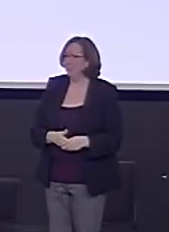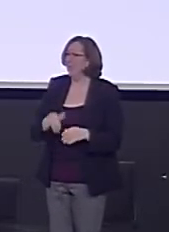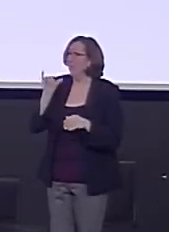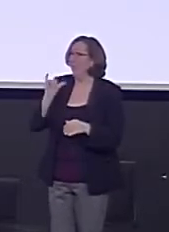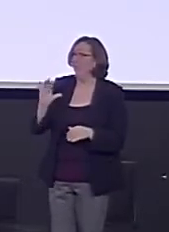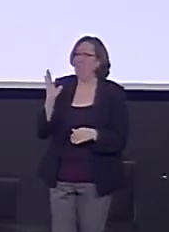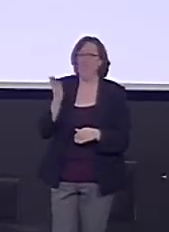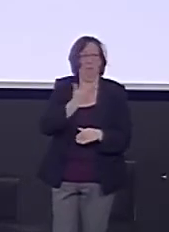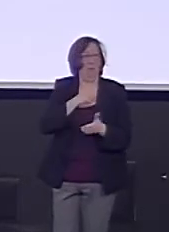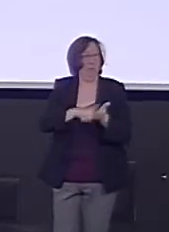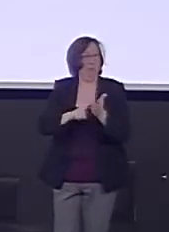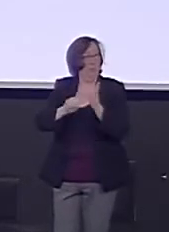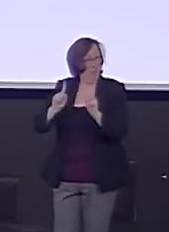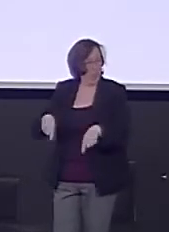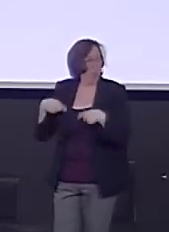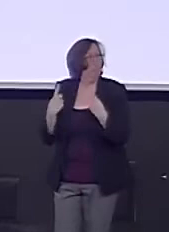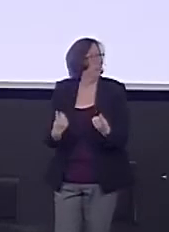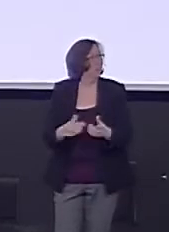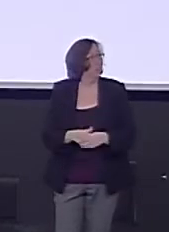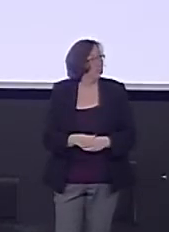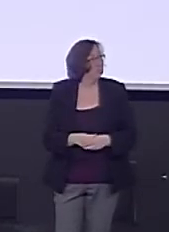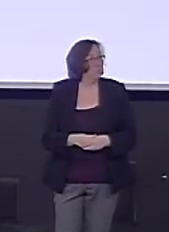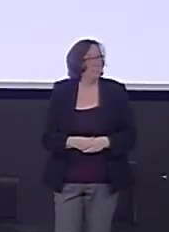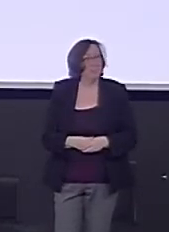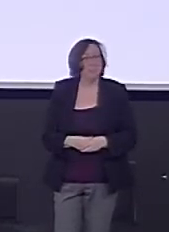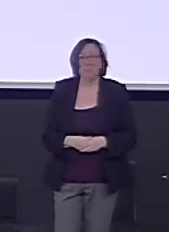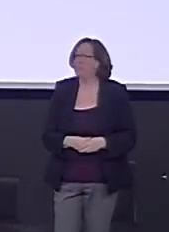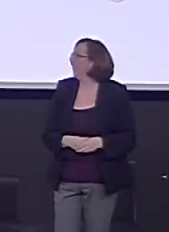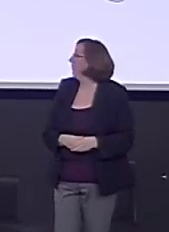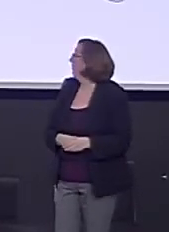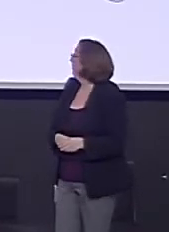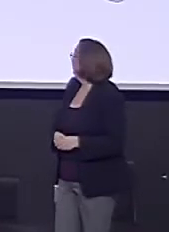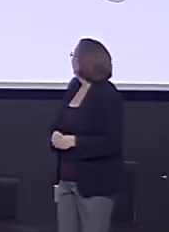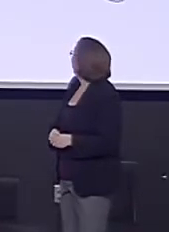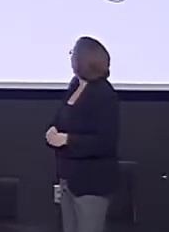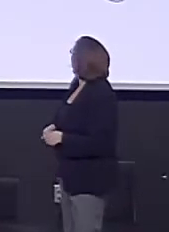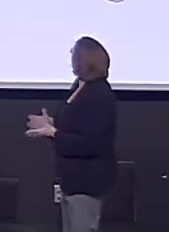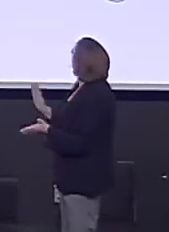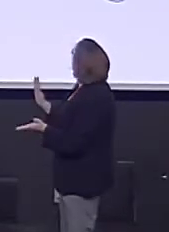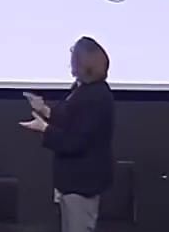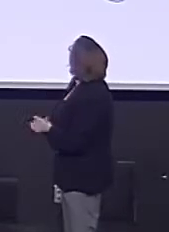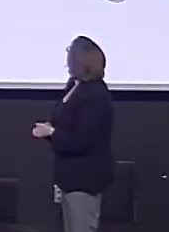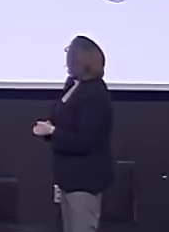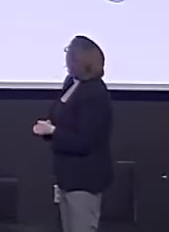and we can do things like, hmm, there, we can do things like